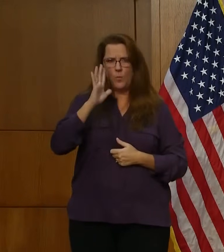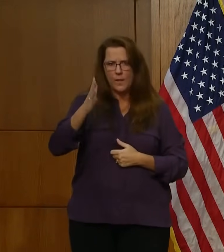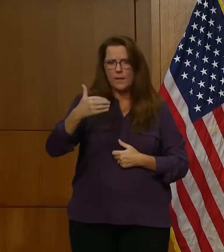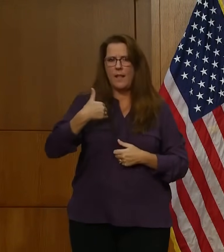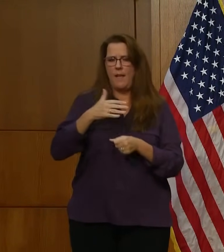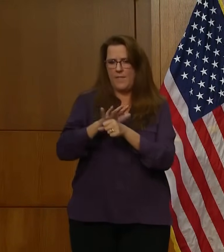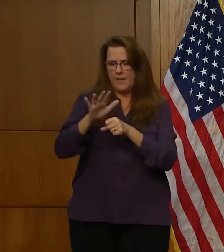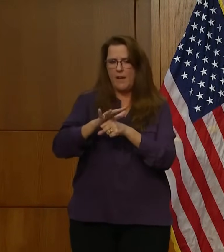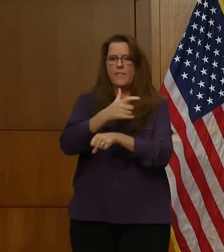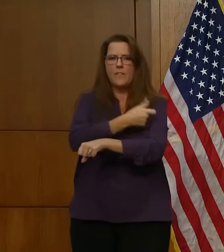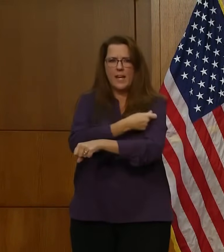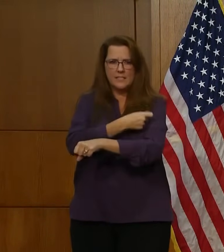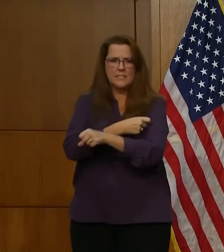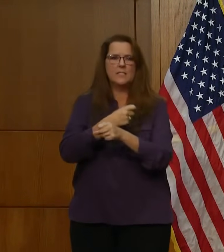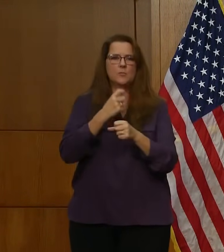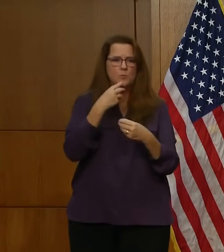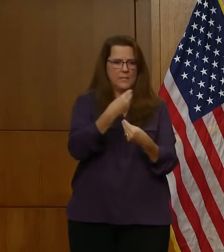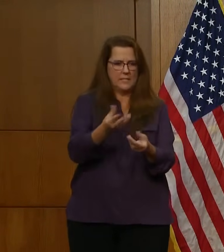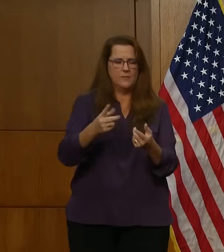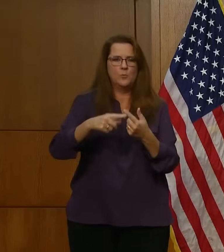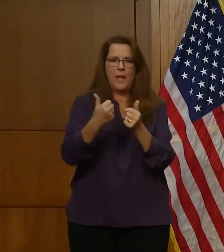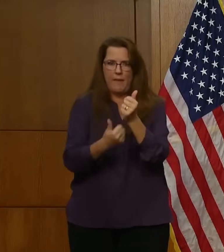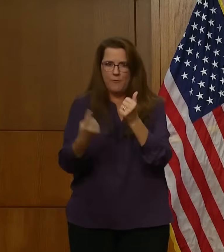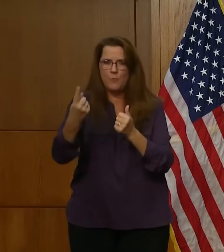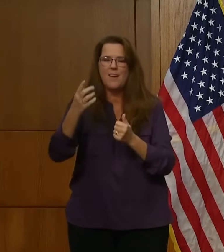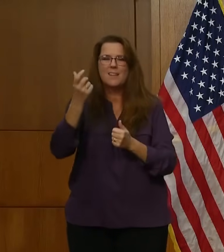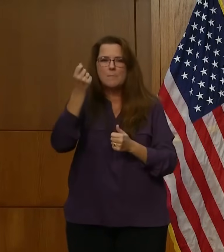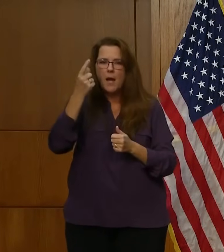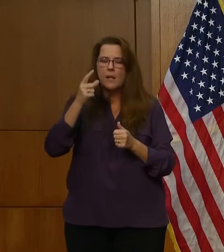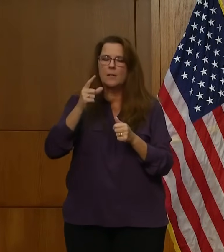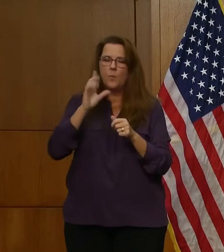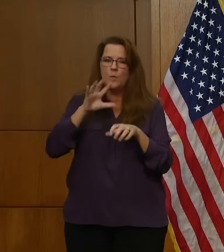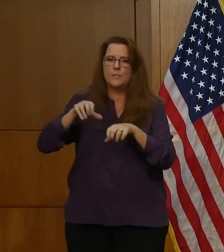WE FULLY EXPECT TO HAVE ENOUGH ENOUGH VACCINE TO GET TO EVERYBODY, BUT IT WILL TAKE